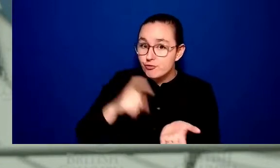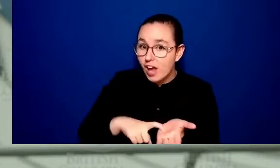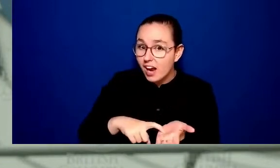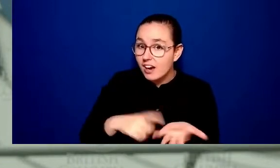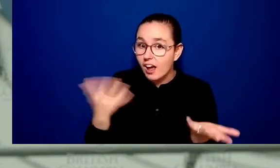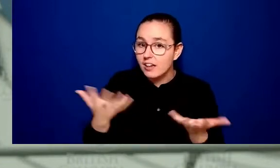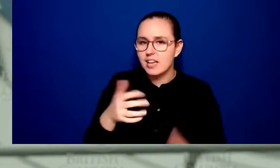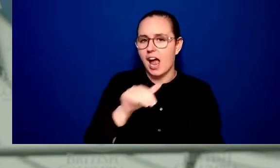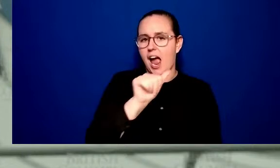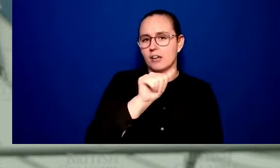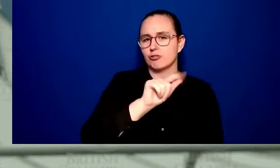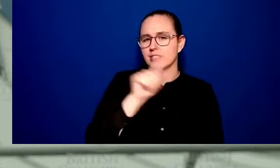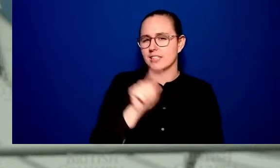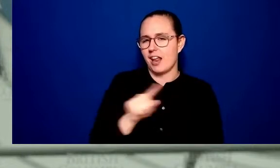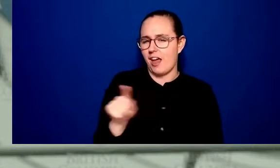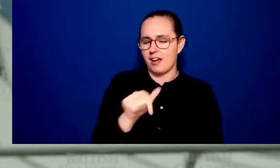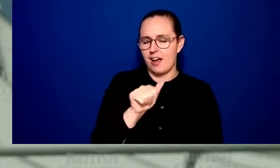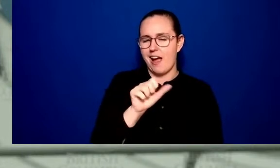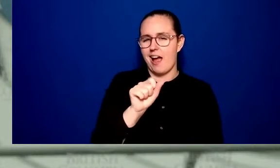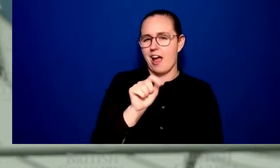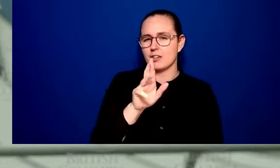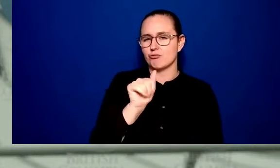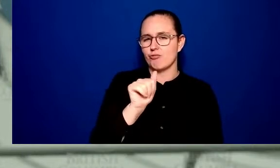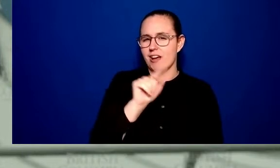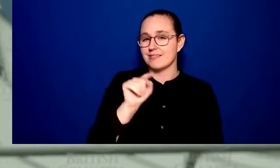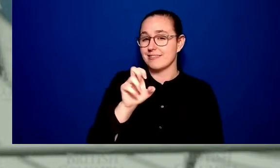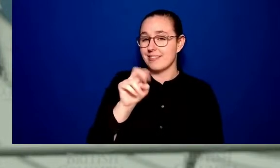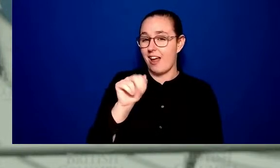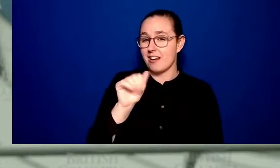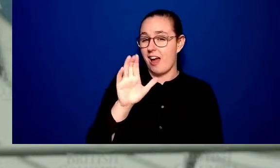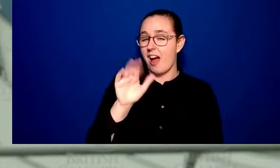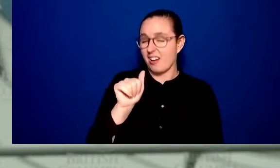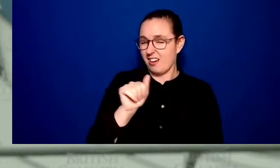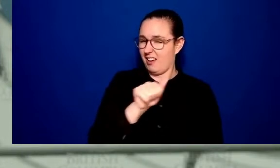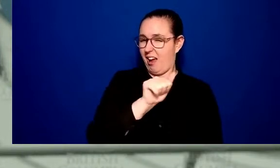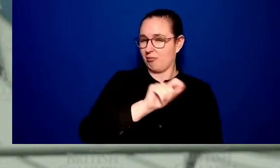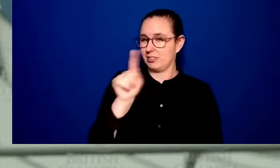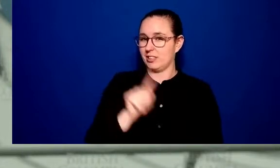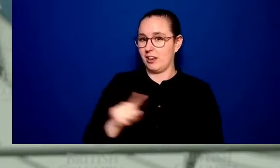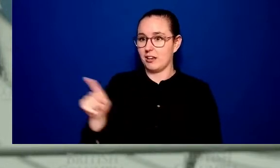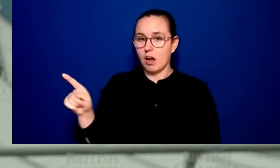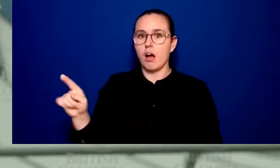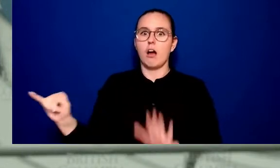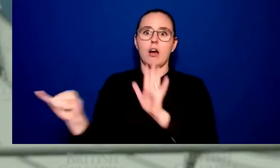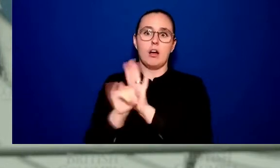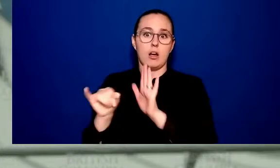received that Really important